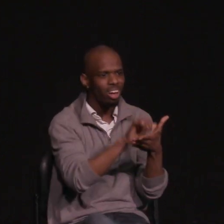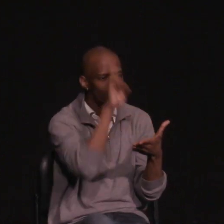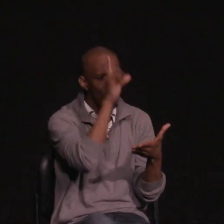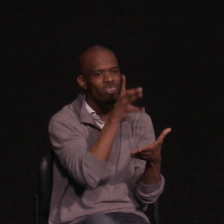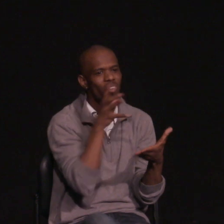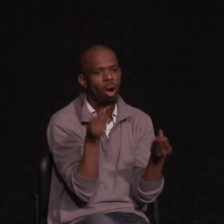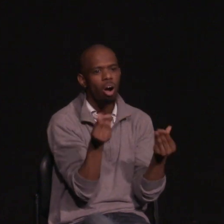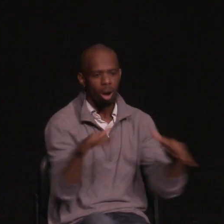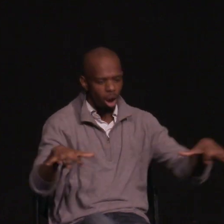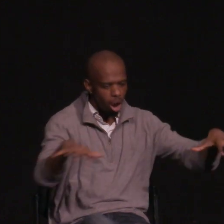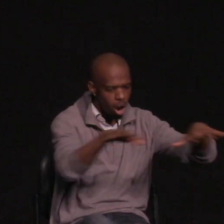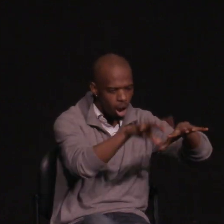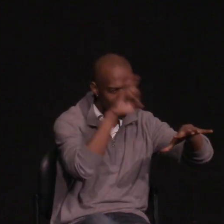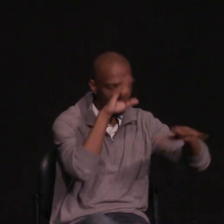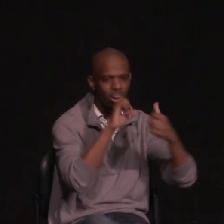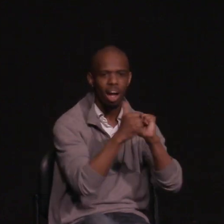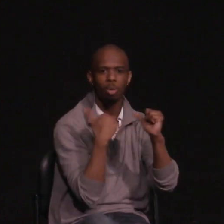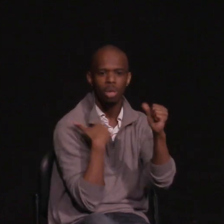so I won't get too deep into the details of,